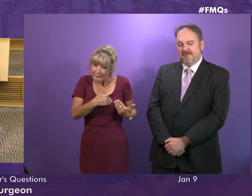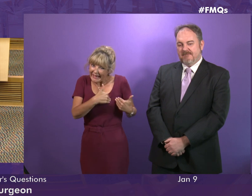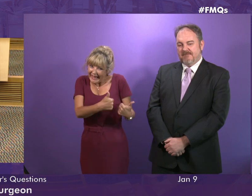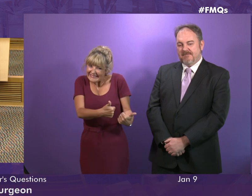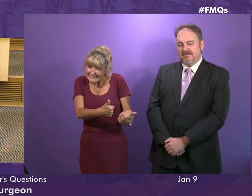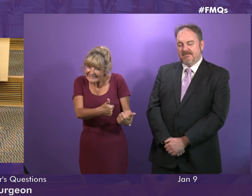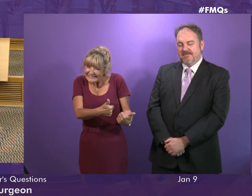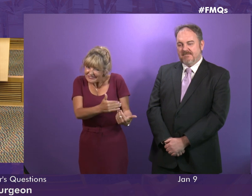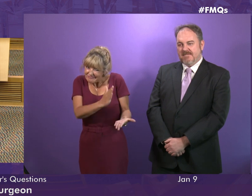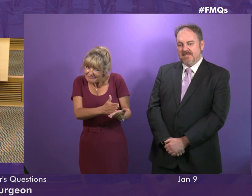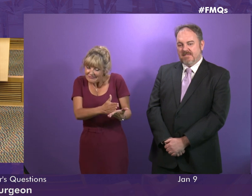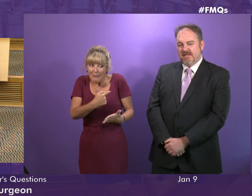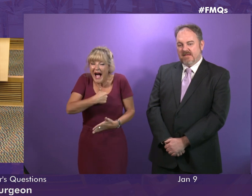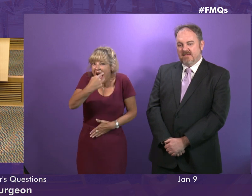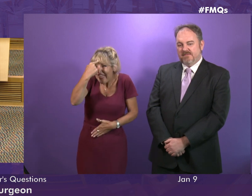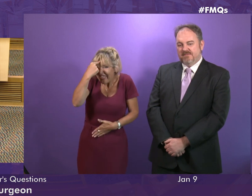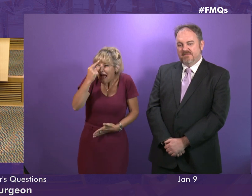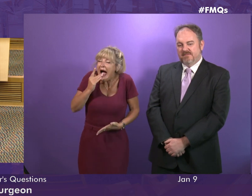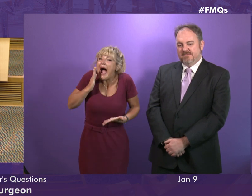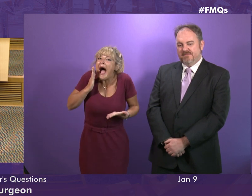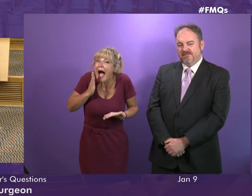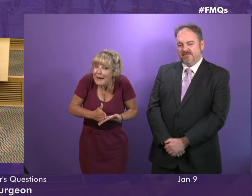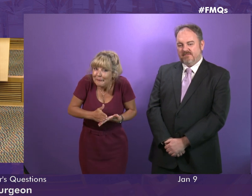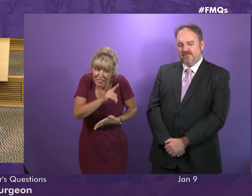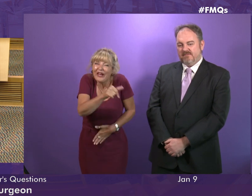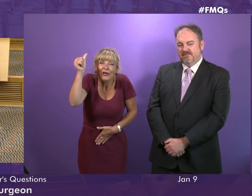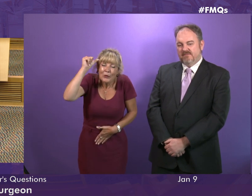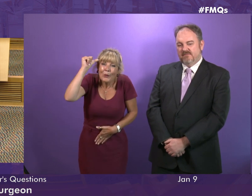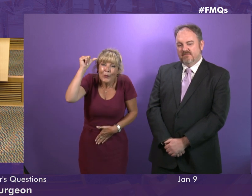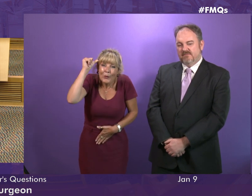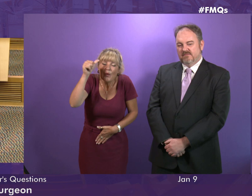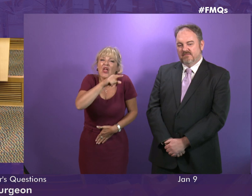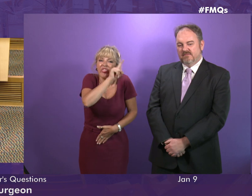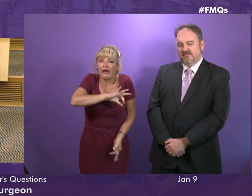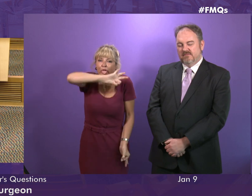actually, I think that what the Tories are doing is not misunderstanding but misrepresenting,